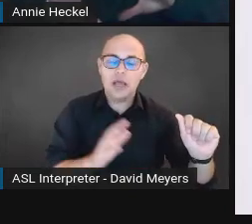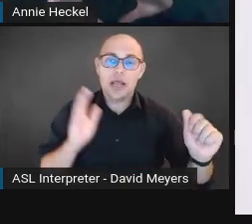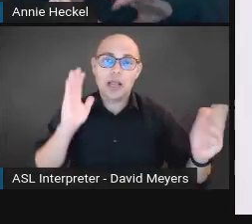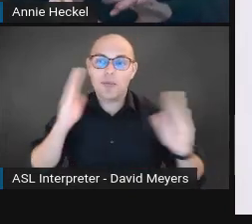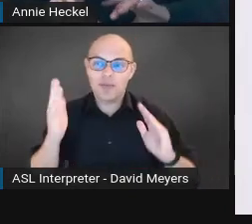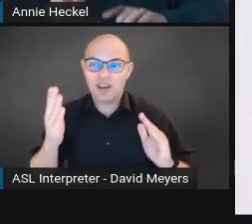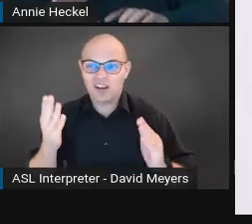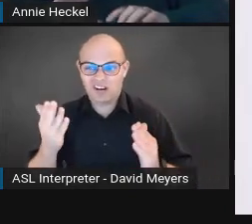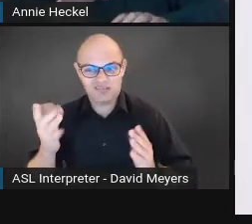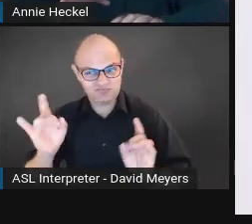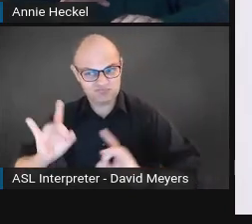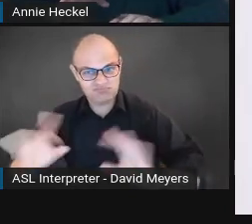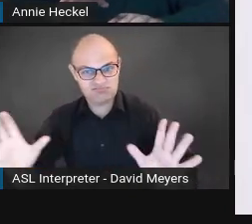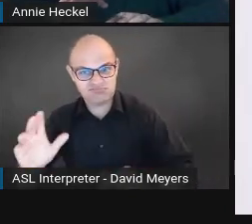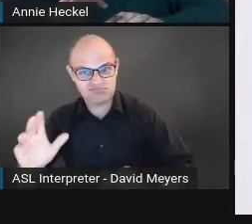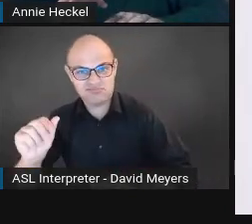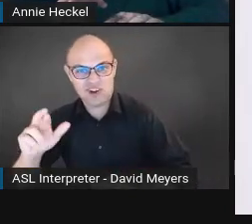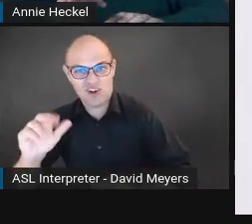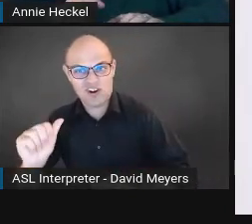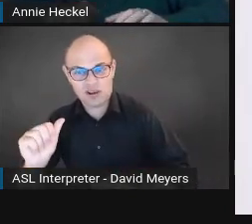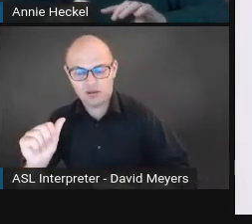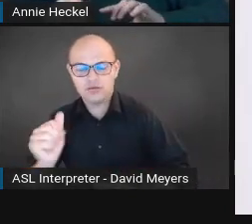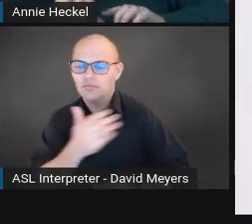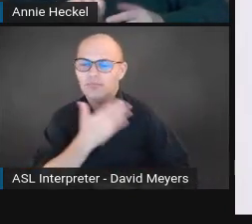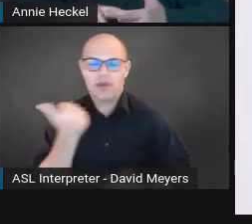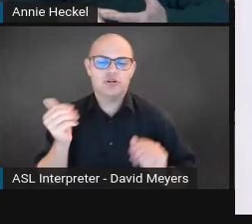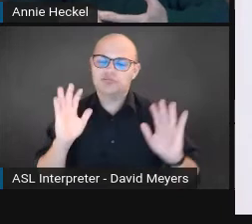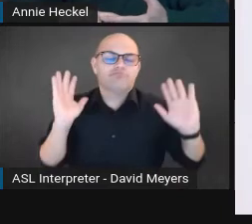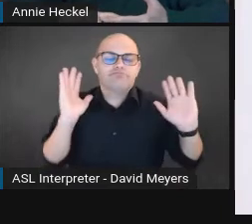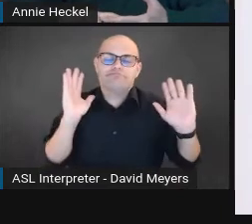I don't think I've yet seen anybody really mess things up